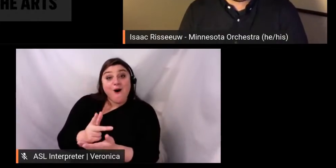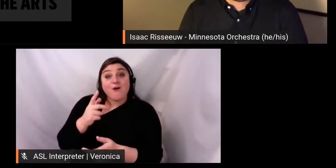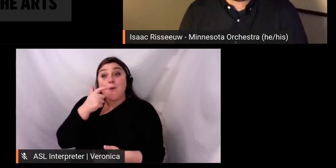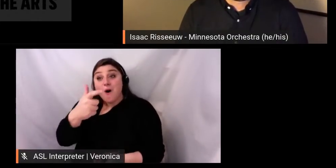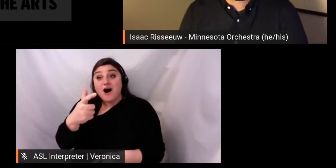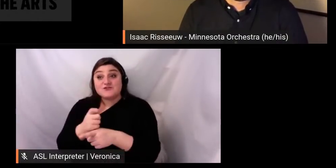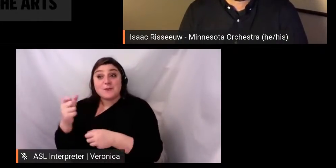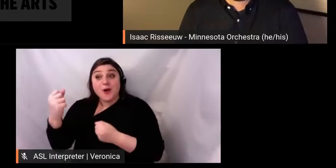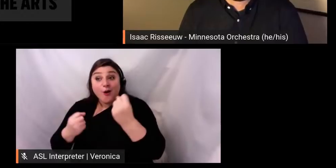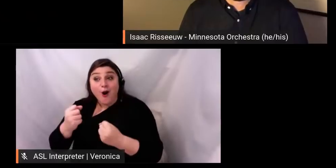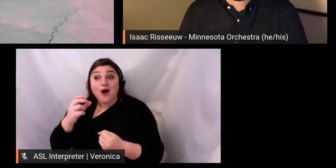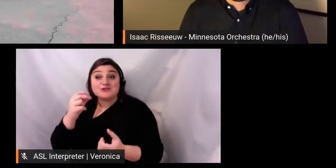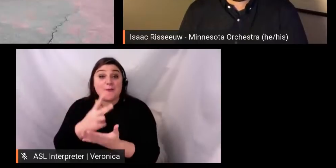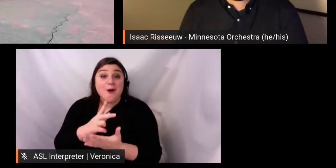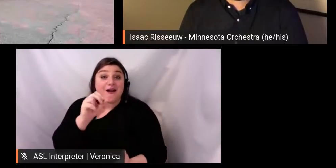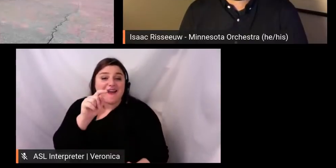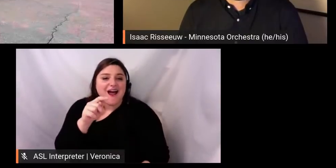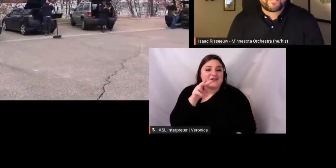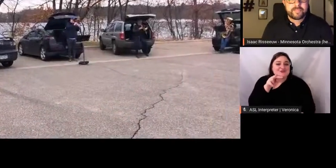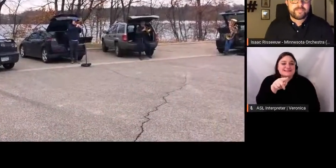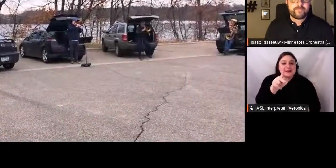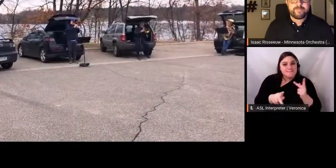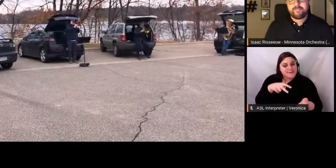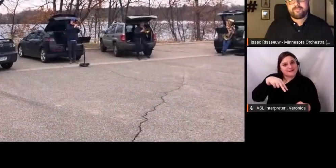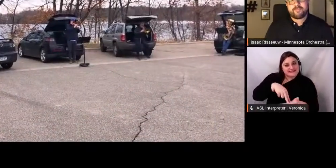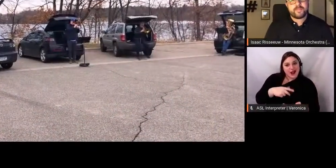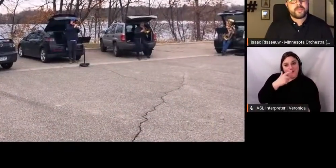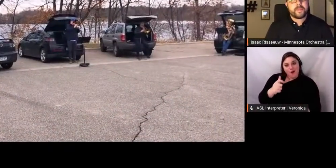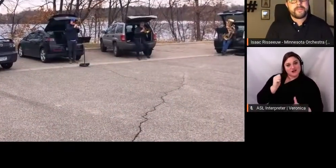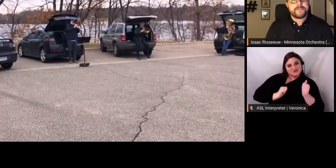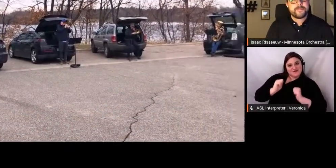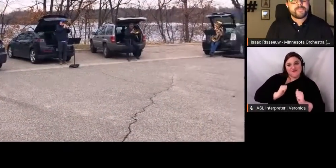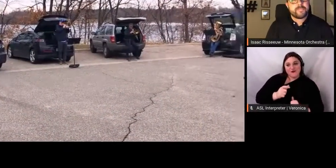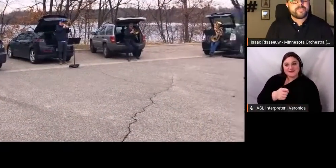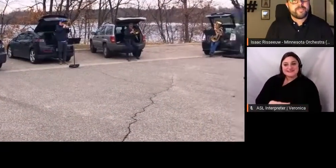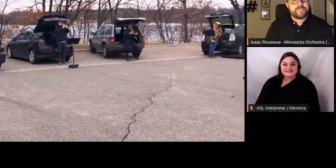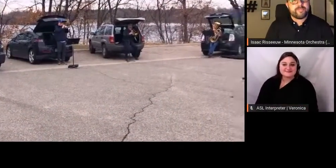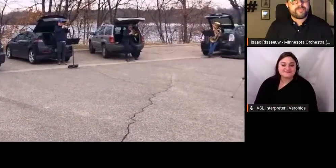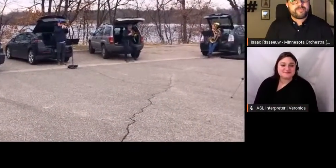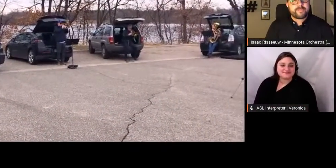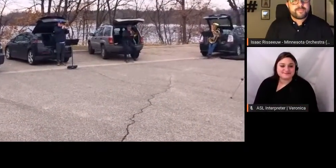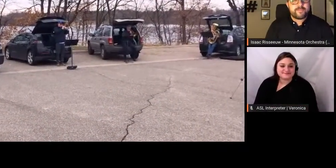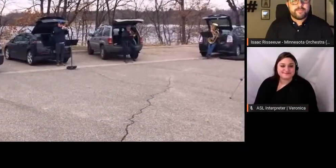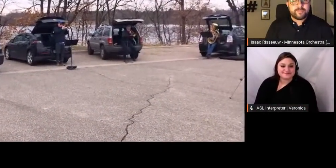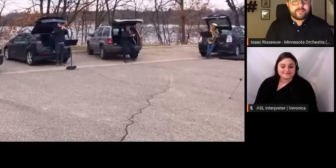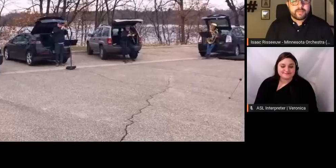Let's take a look! (brass instruments harmonizing slowly together, somber and deep)